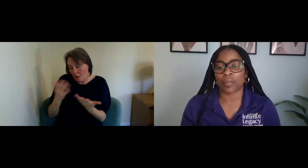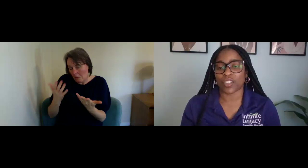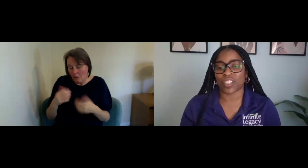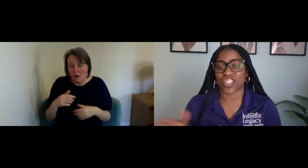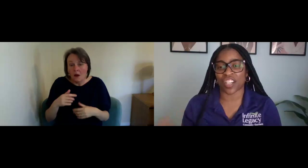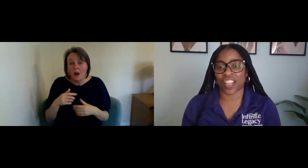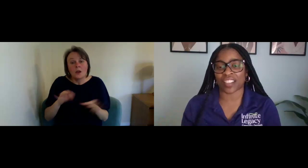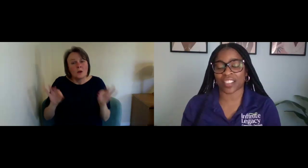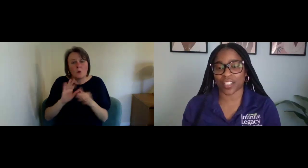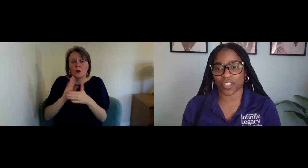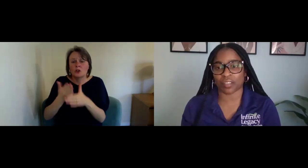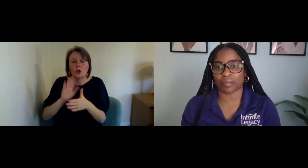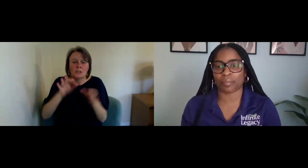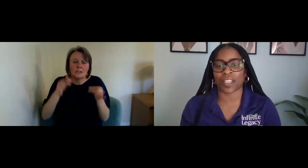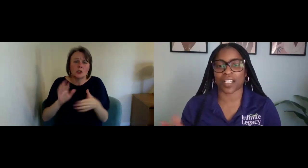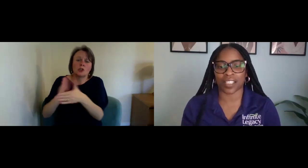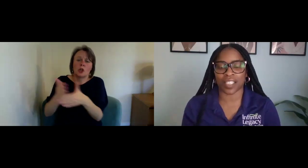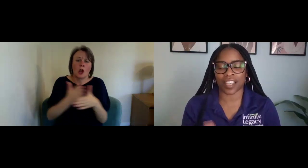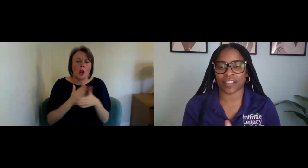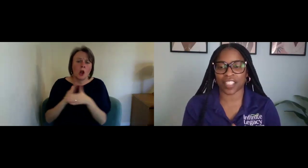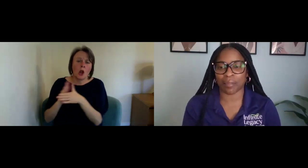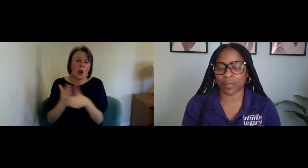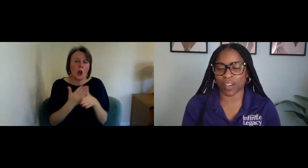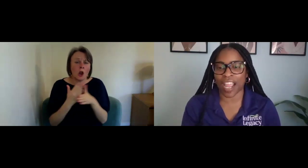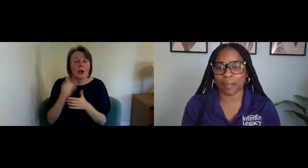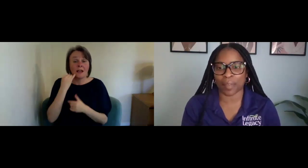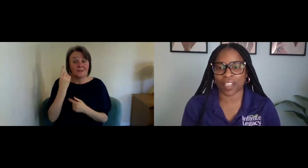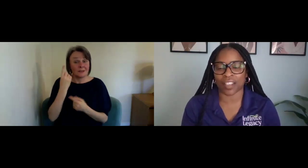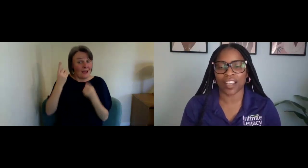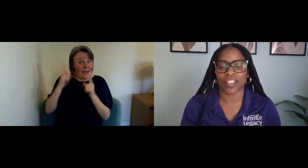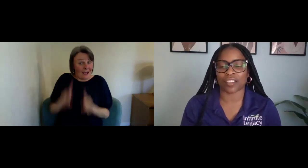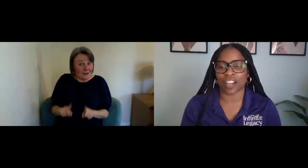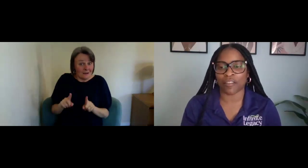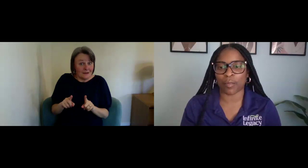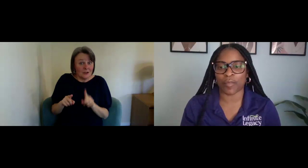we want you to share that decision because if something were to happen, your loved one will